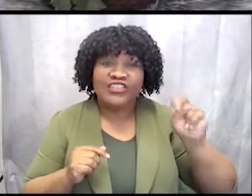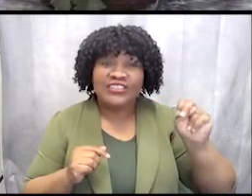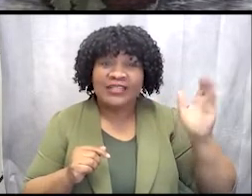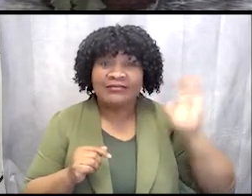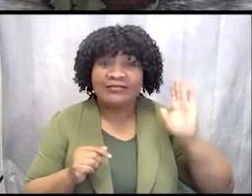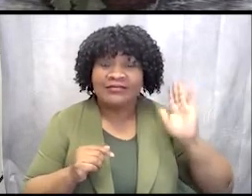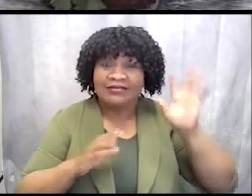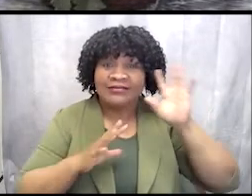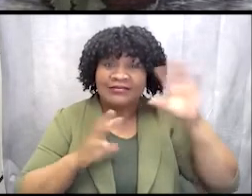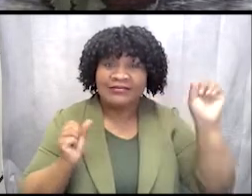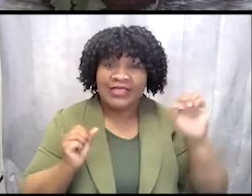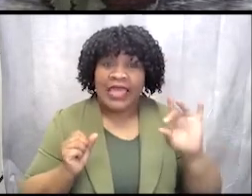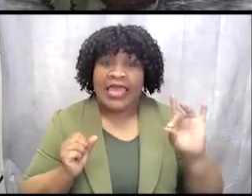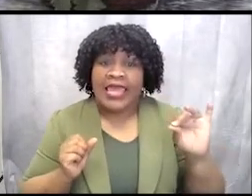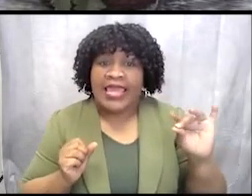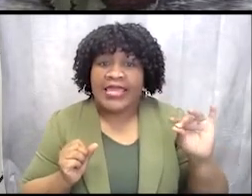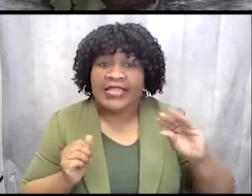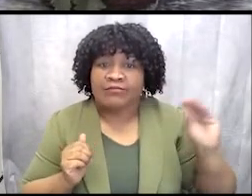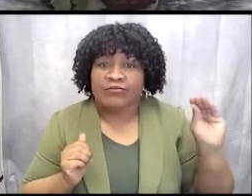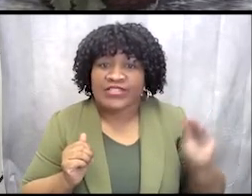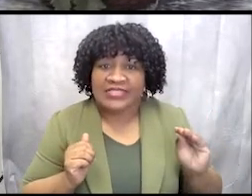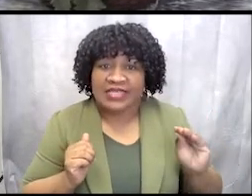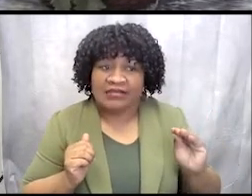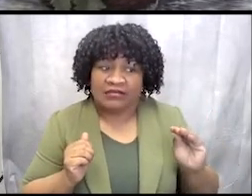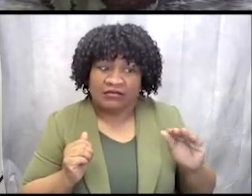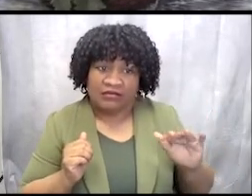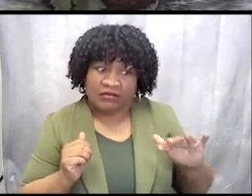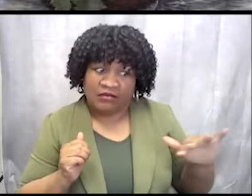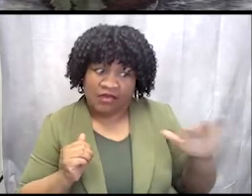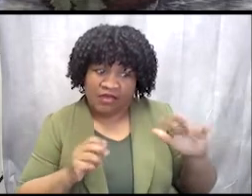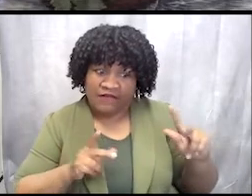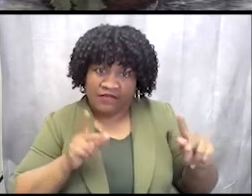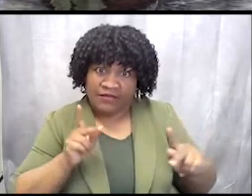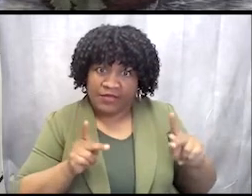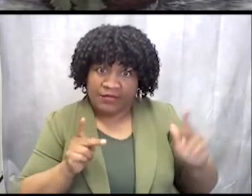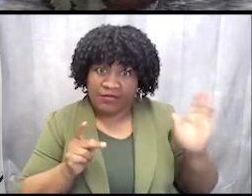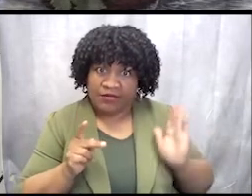80% of the population in the state where he said it